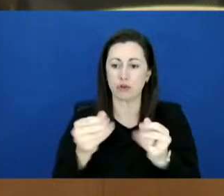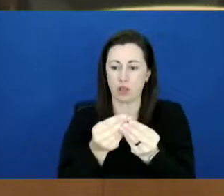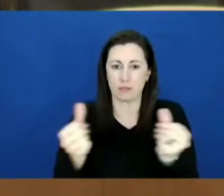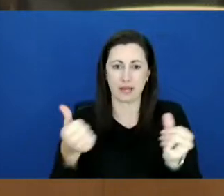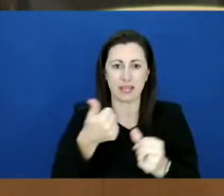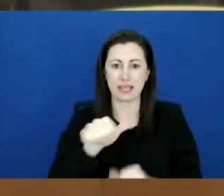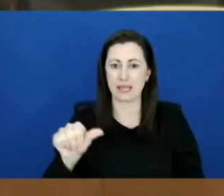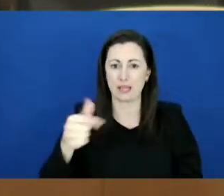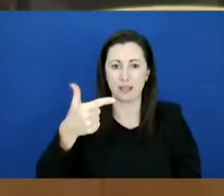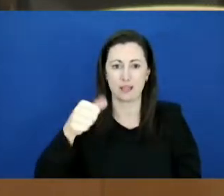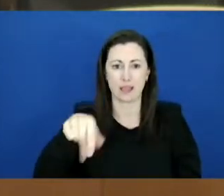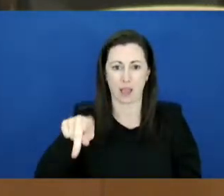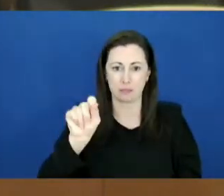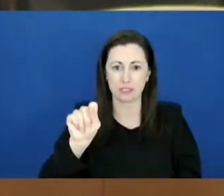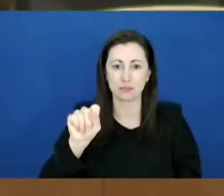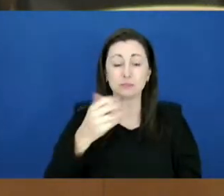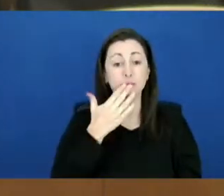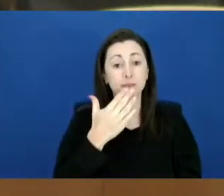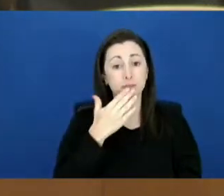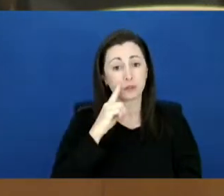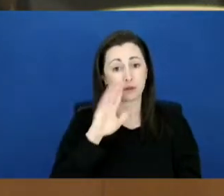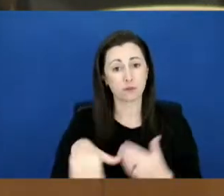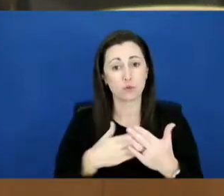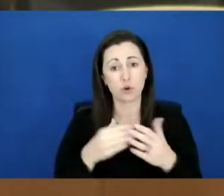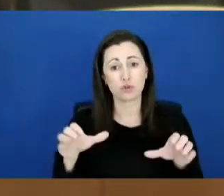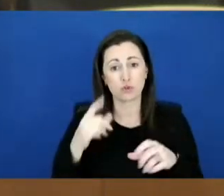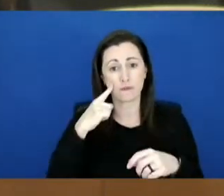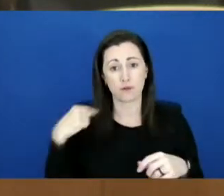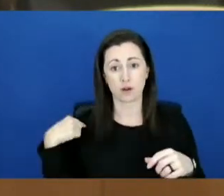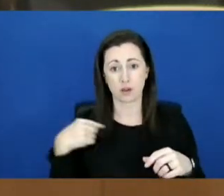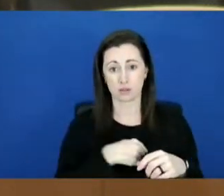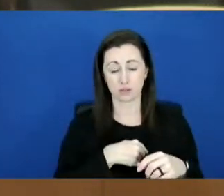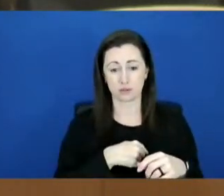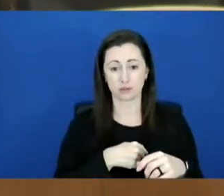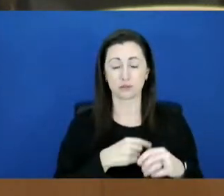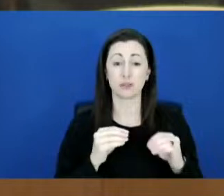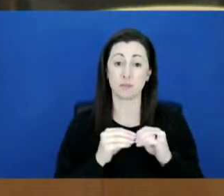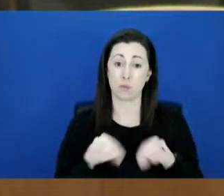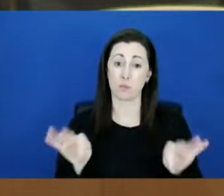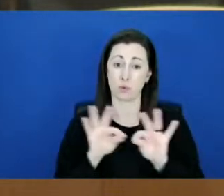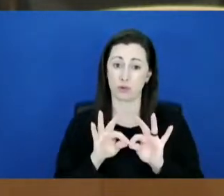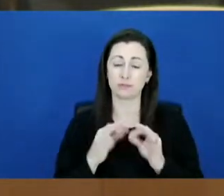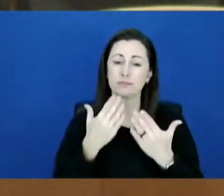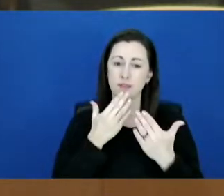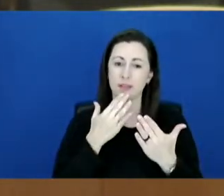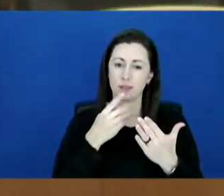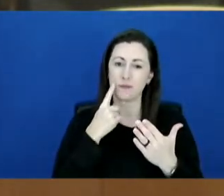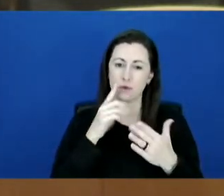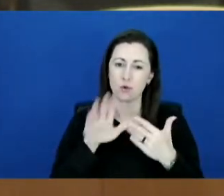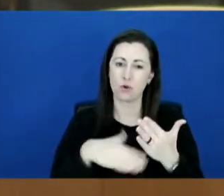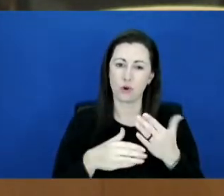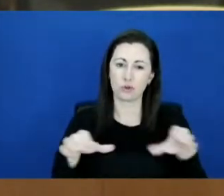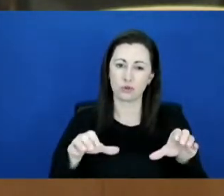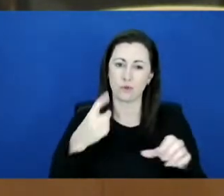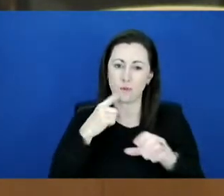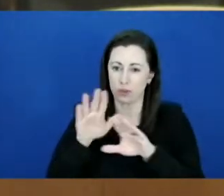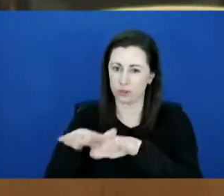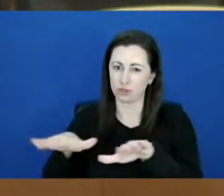OPPORTUNITY TO ELIMINATE THE GAPS.